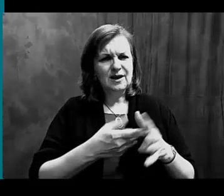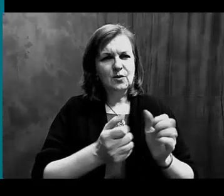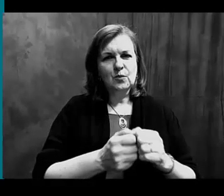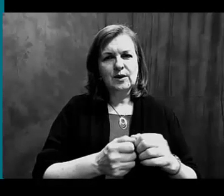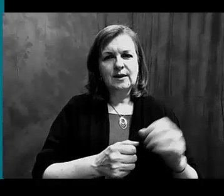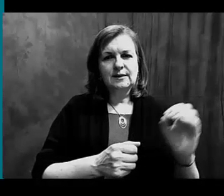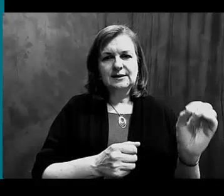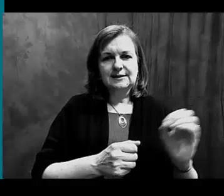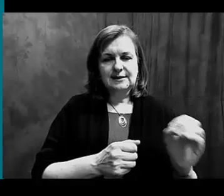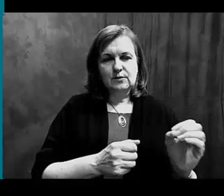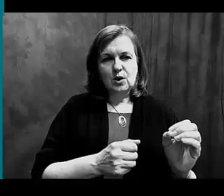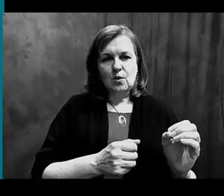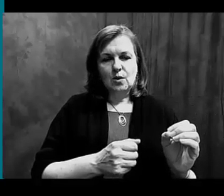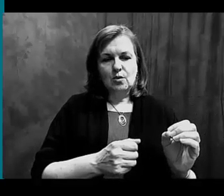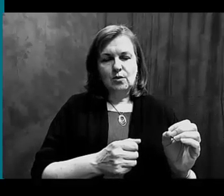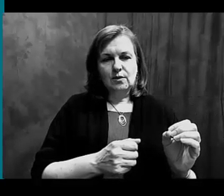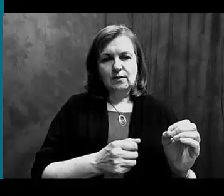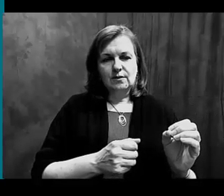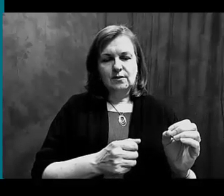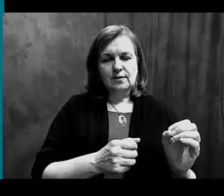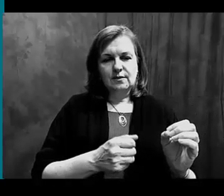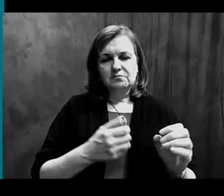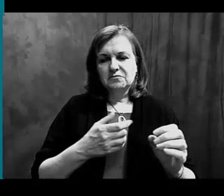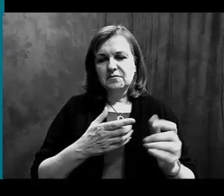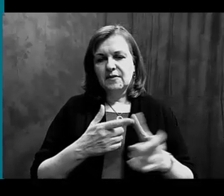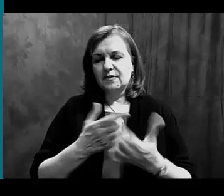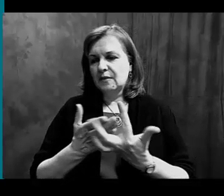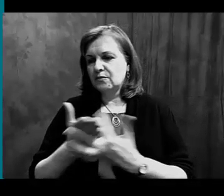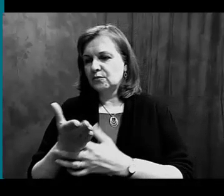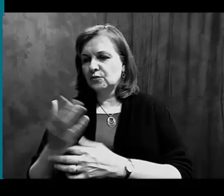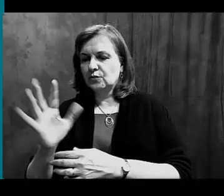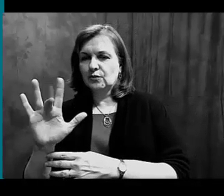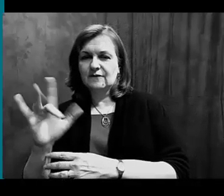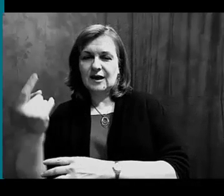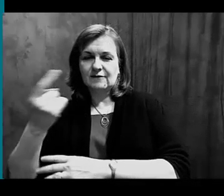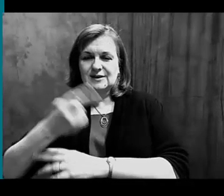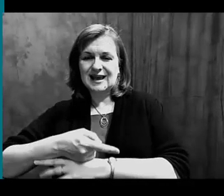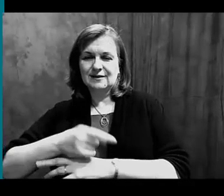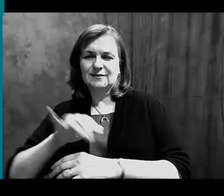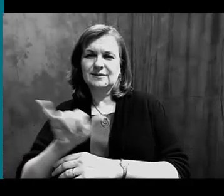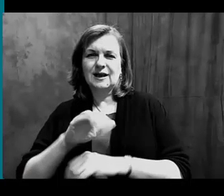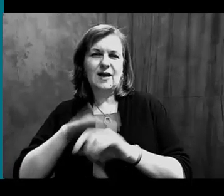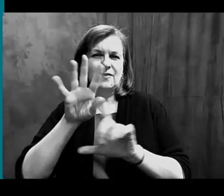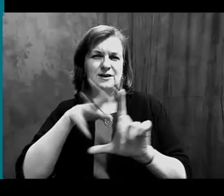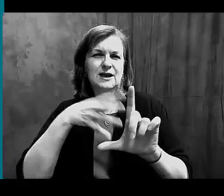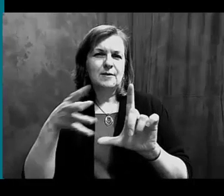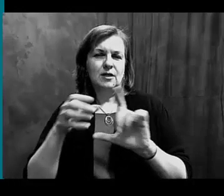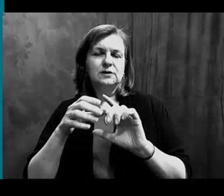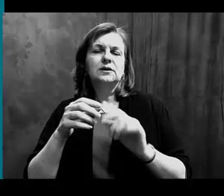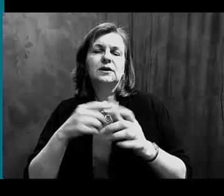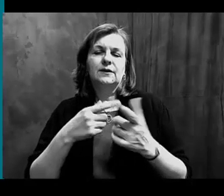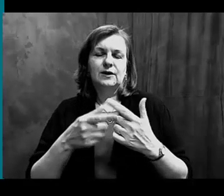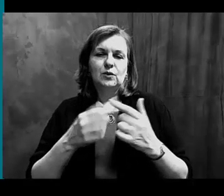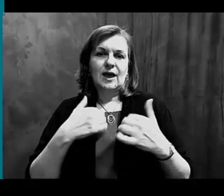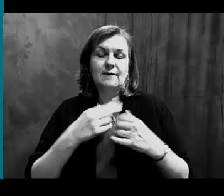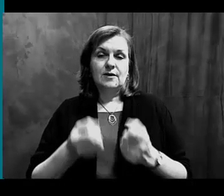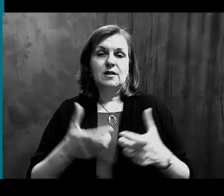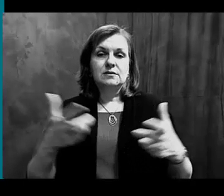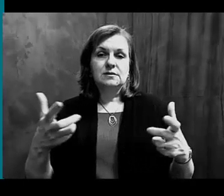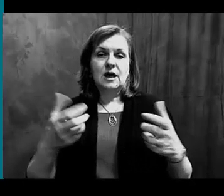so if we start out with 0 over the course of our 25 day period as we showed you on the table a minute ago